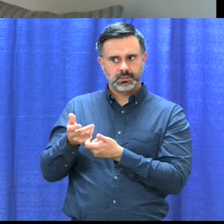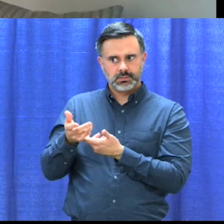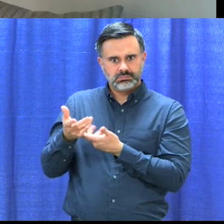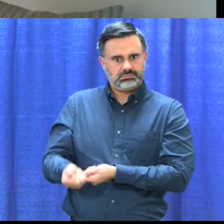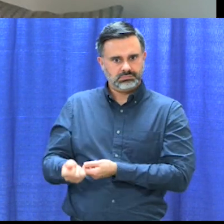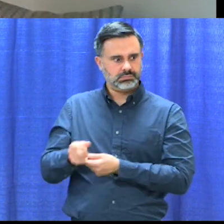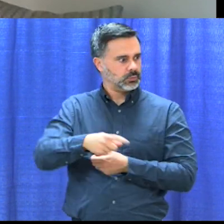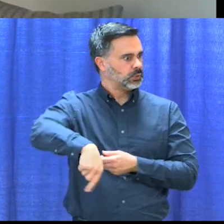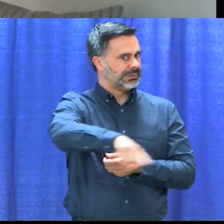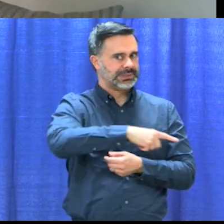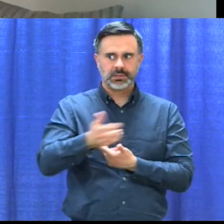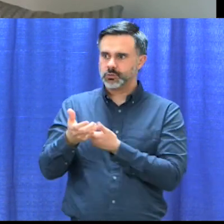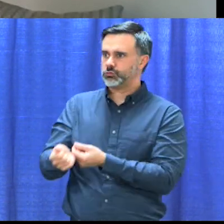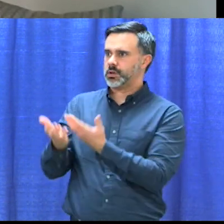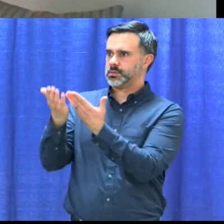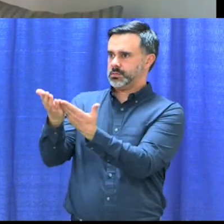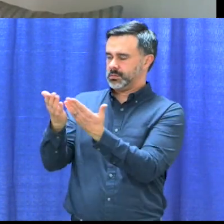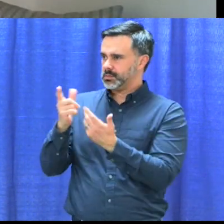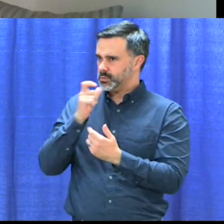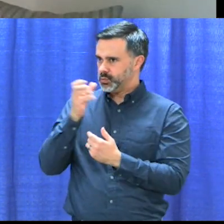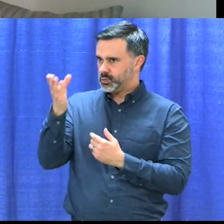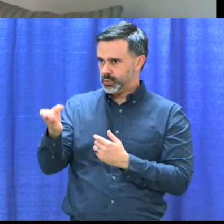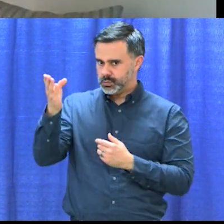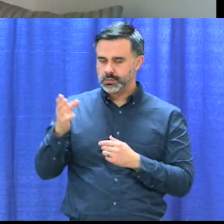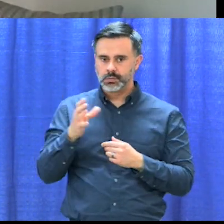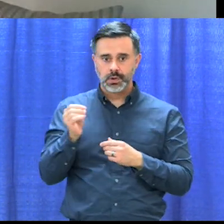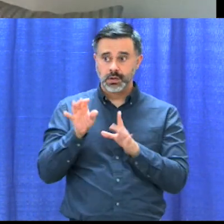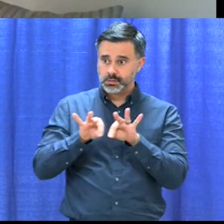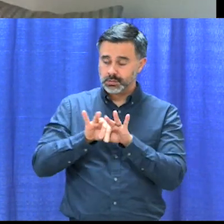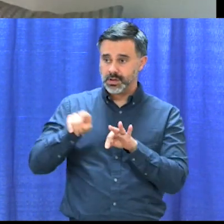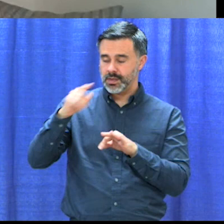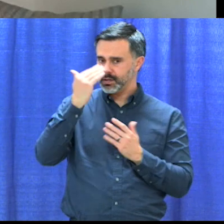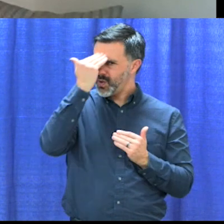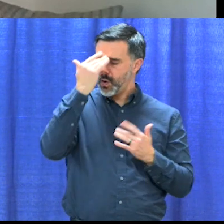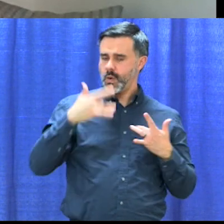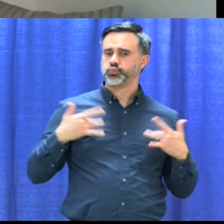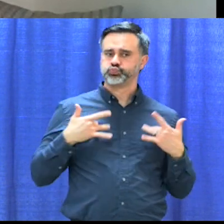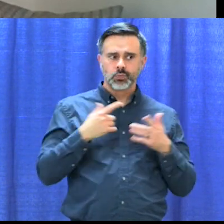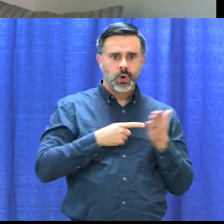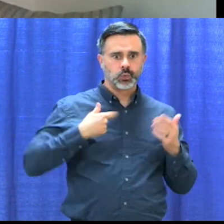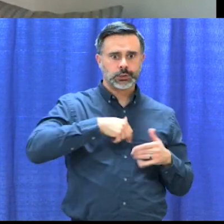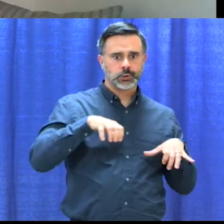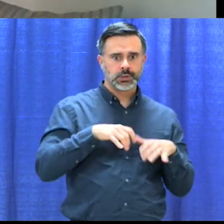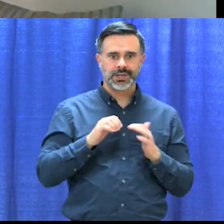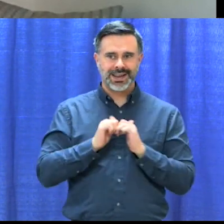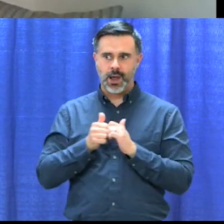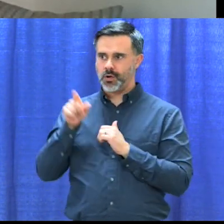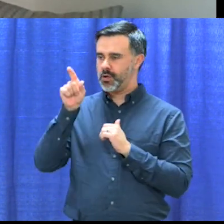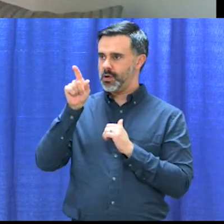folks that we want to make sure not only are fluent in what we're doing but have the ability to communicate that to their constituents.